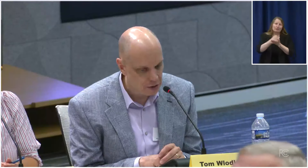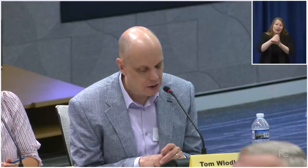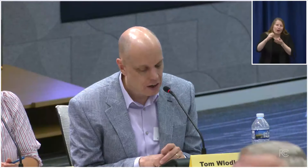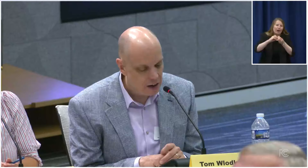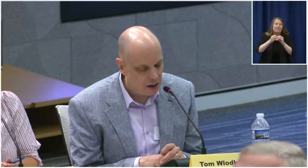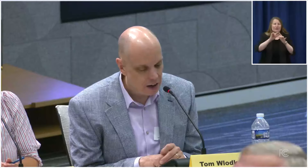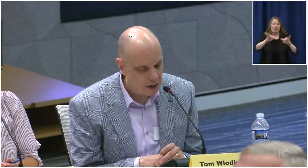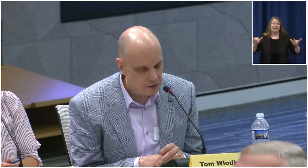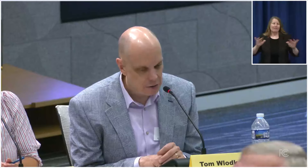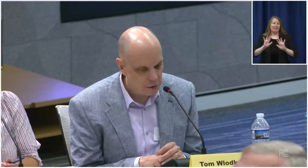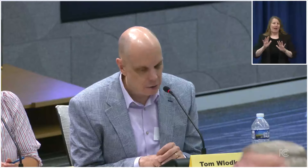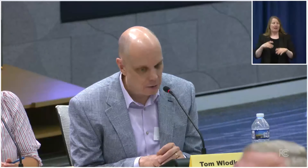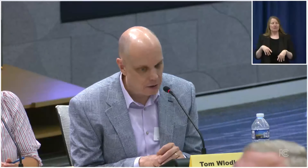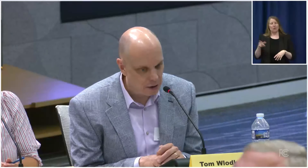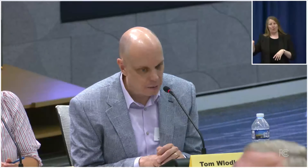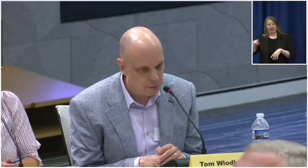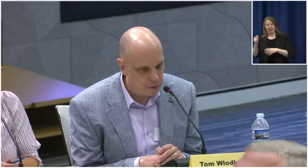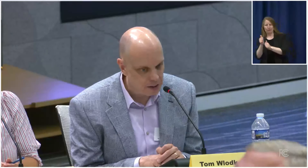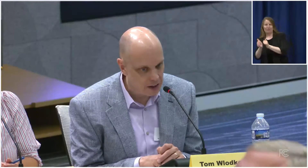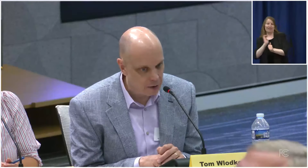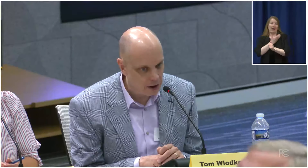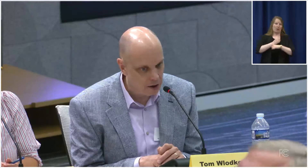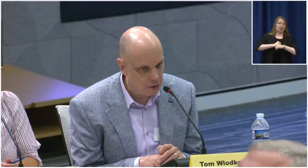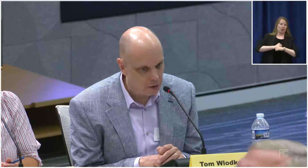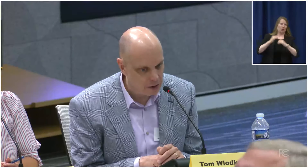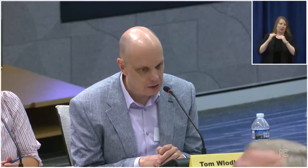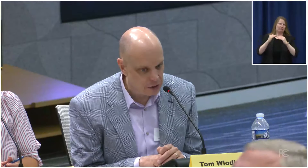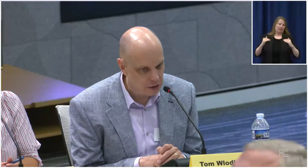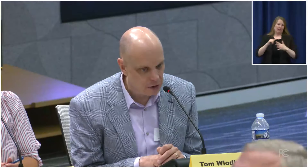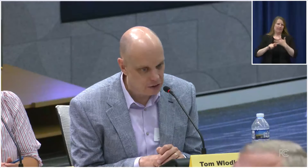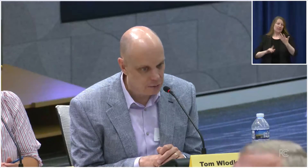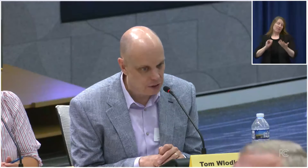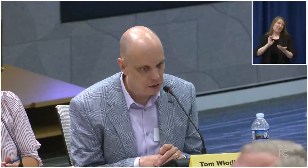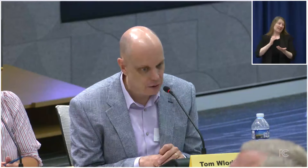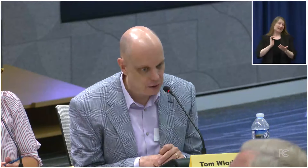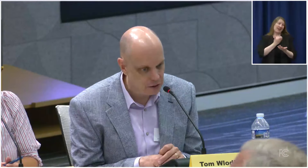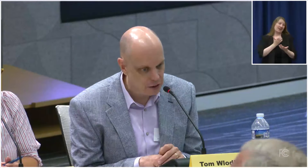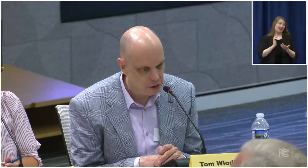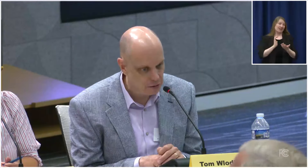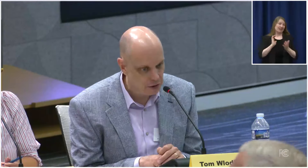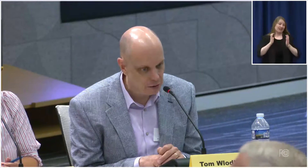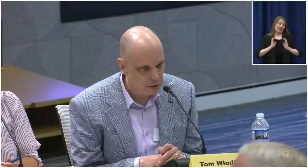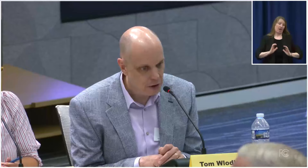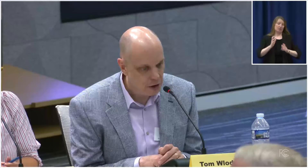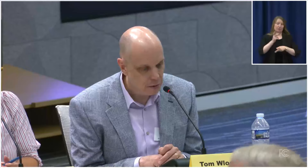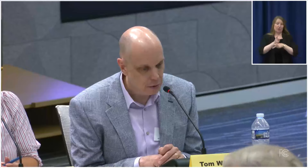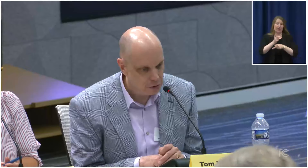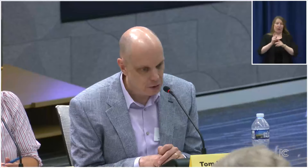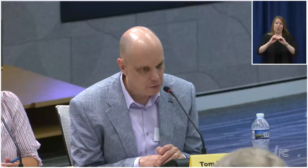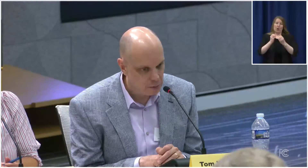SECURITY PROTOCOLS NEED TO BE MET WITH THE PLATFORM. BECAUSE WE MAY BE TAKING PERSONAL INFORMATION, CREDIT CARD INFORMATION, THINGS OF THAT NATURE.